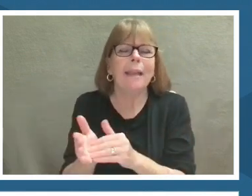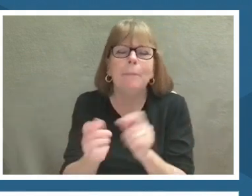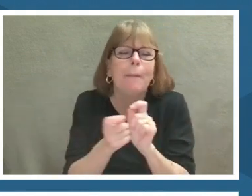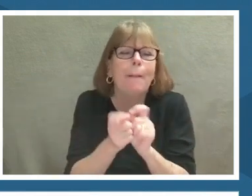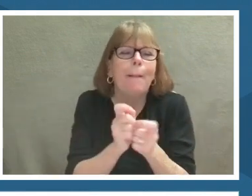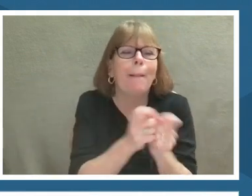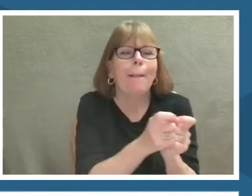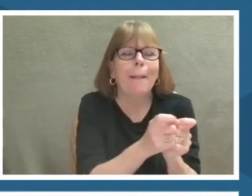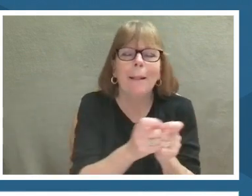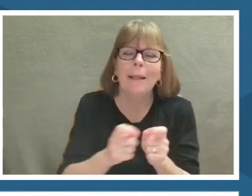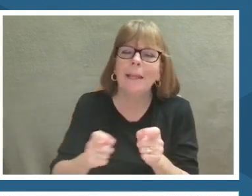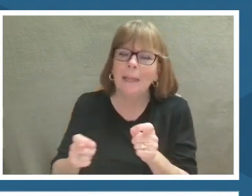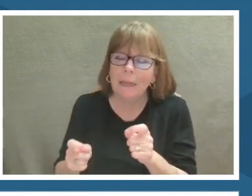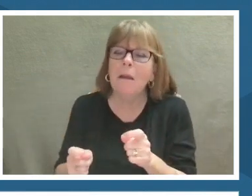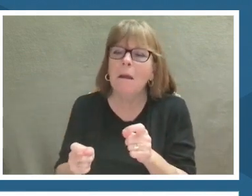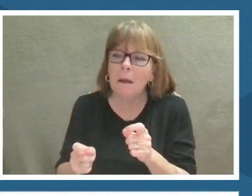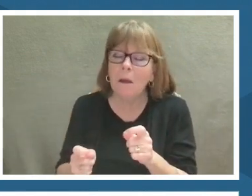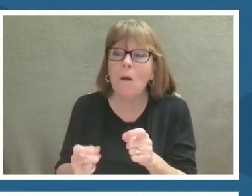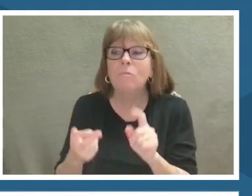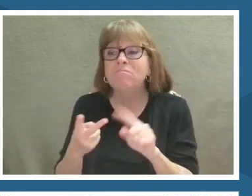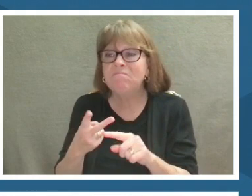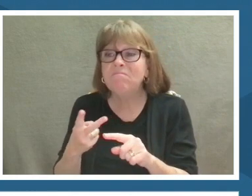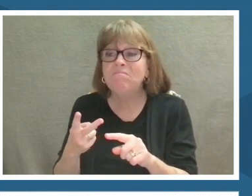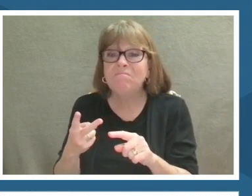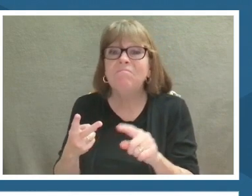real world